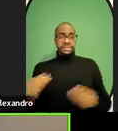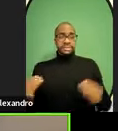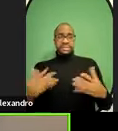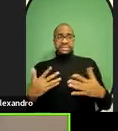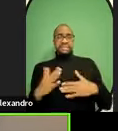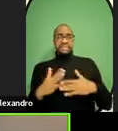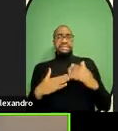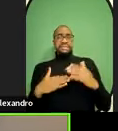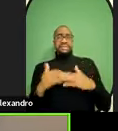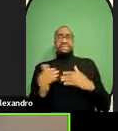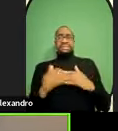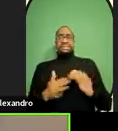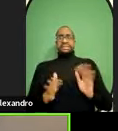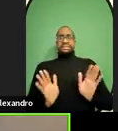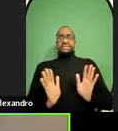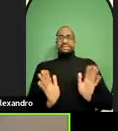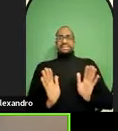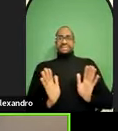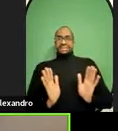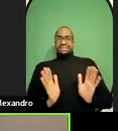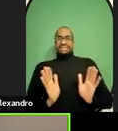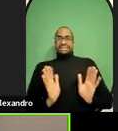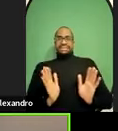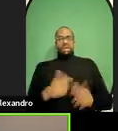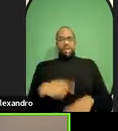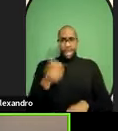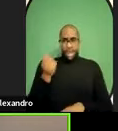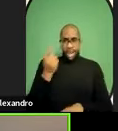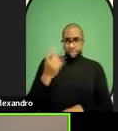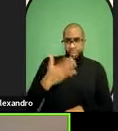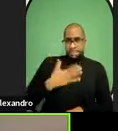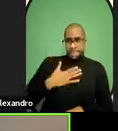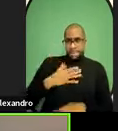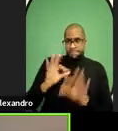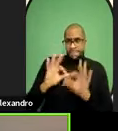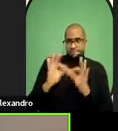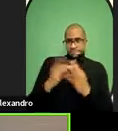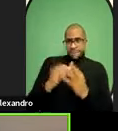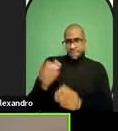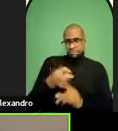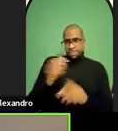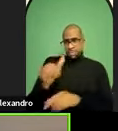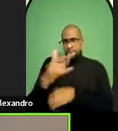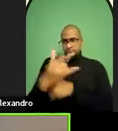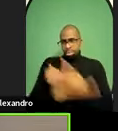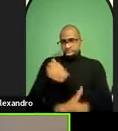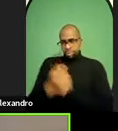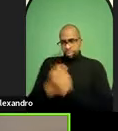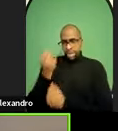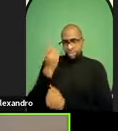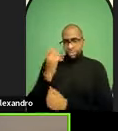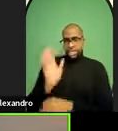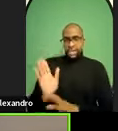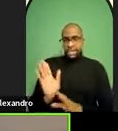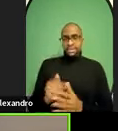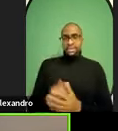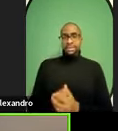So like, there's there, there's ways to, if you are so on ways to, if you are so uncomfortable because I understand. d, you know, coming from a family, my parents, I get it. out there